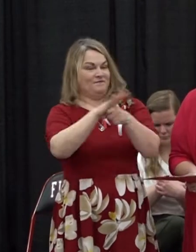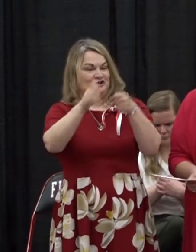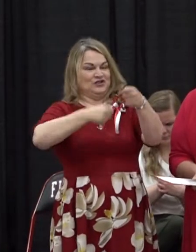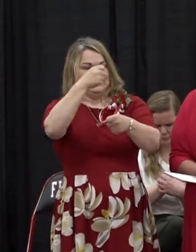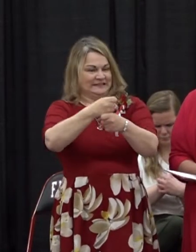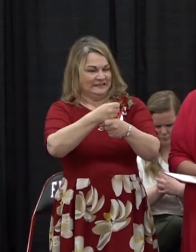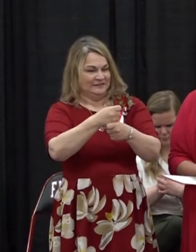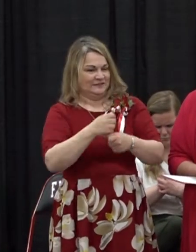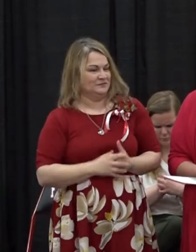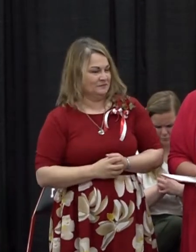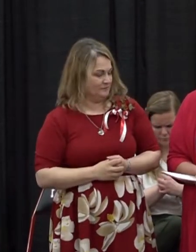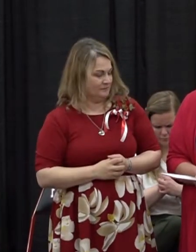Lena Henningfeld.